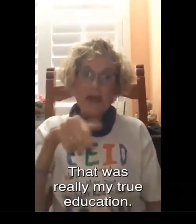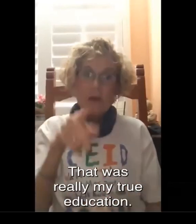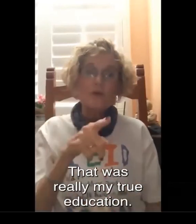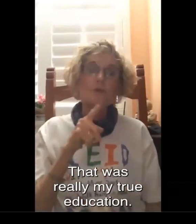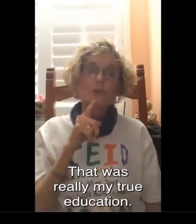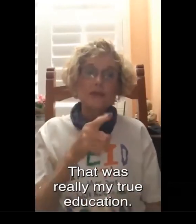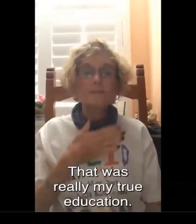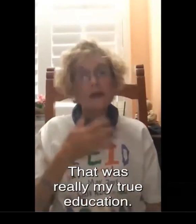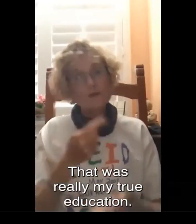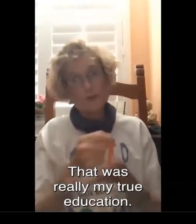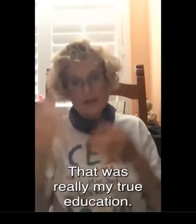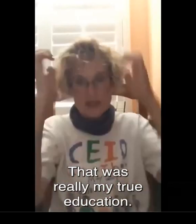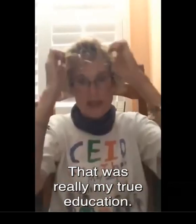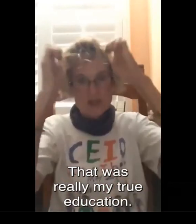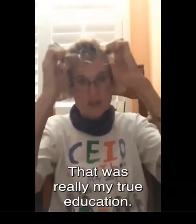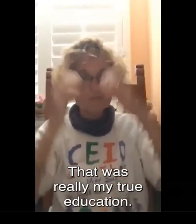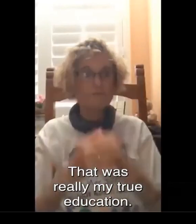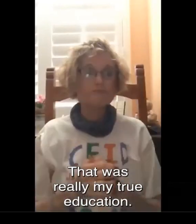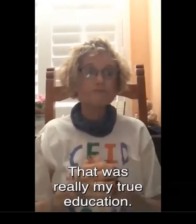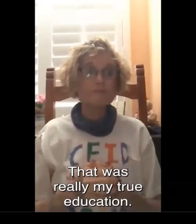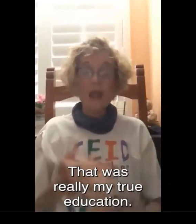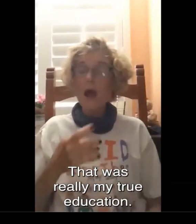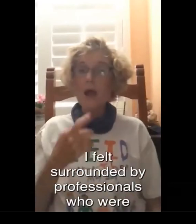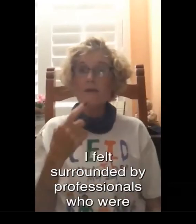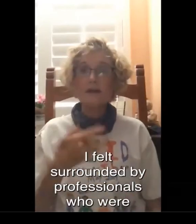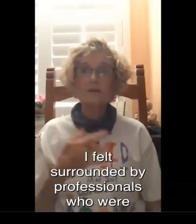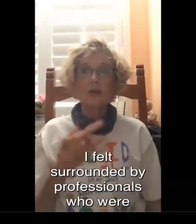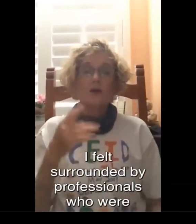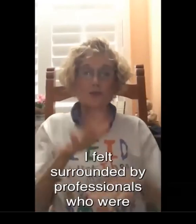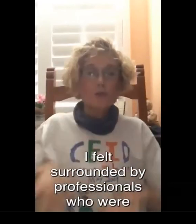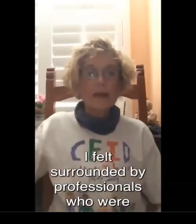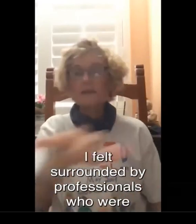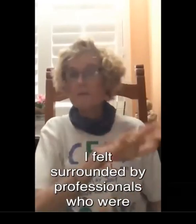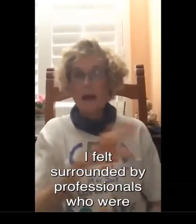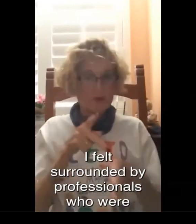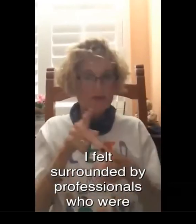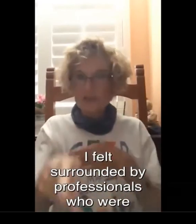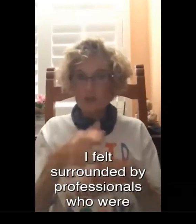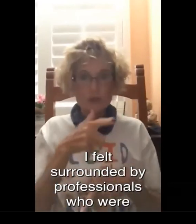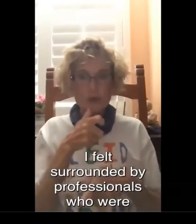That was really my true education. I felt surrounded by professionals